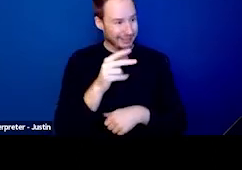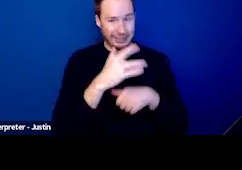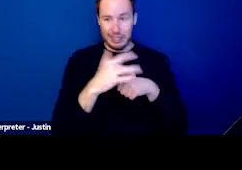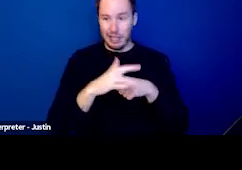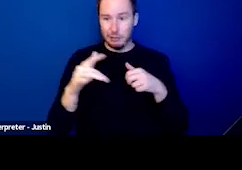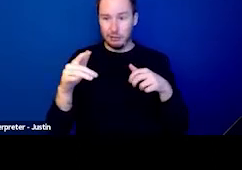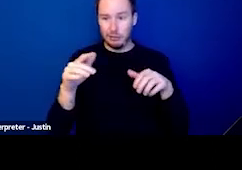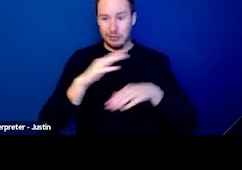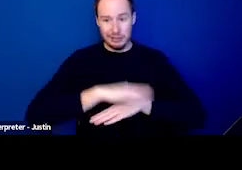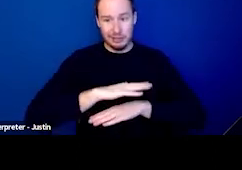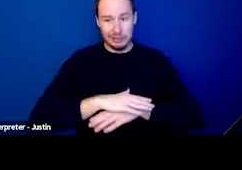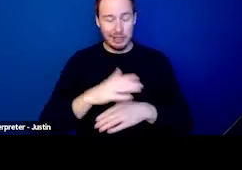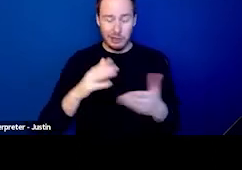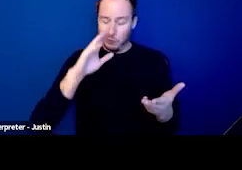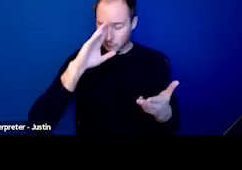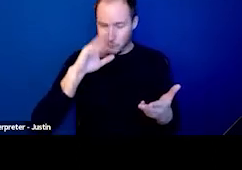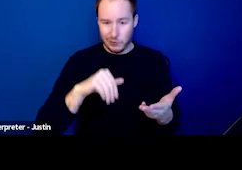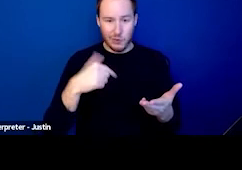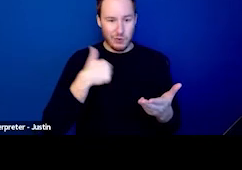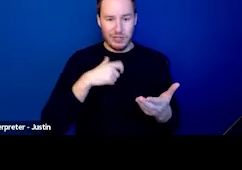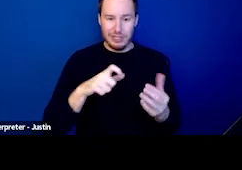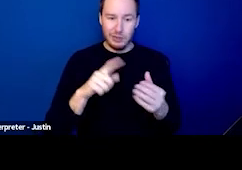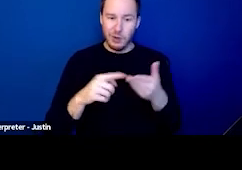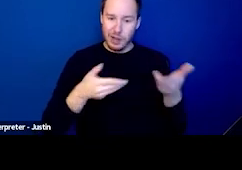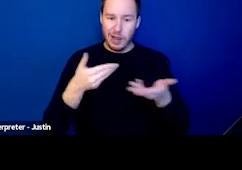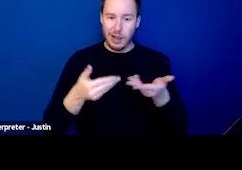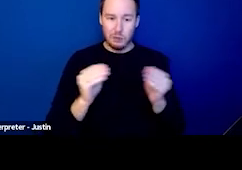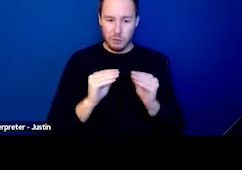like clap a little bit or whatever you need to do. Like you're not alone.